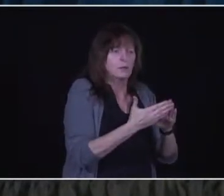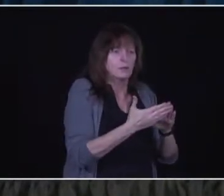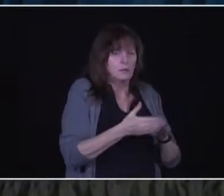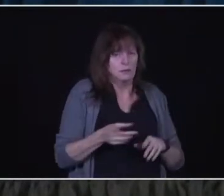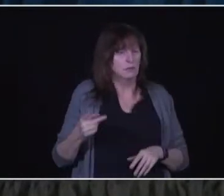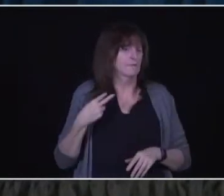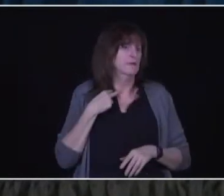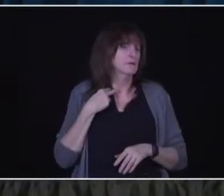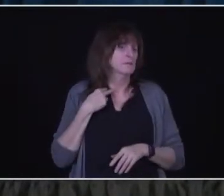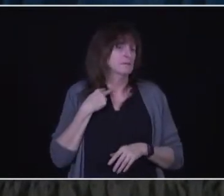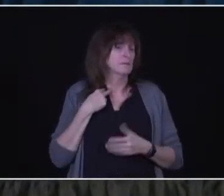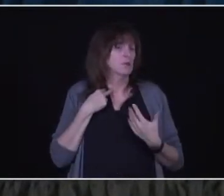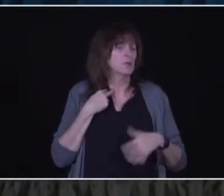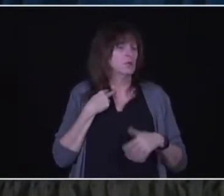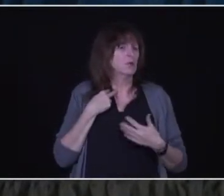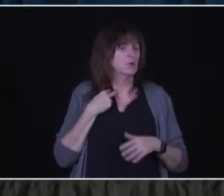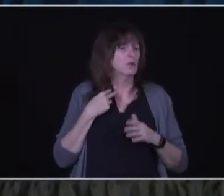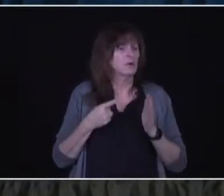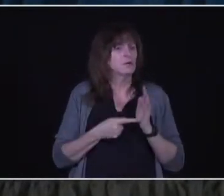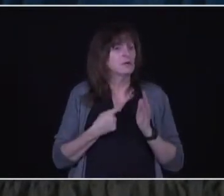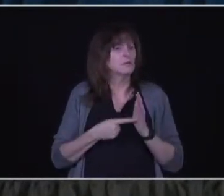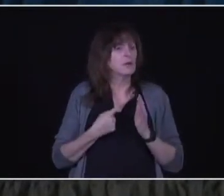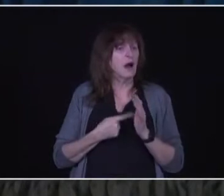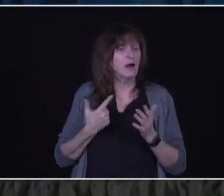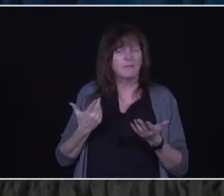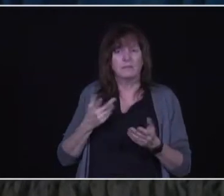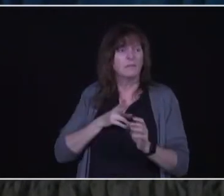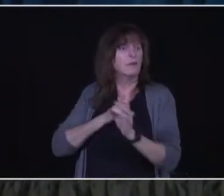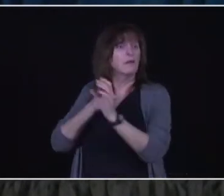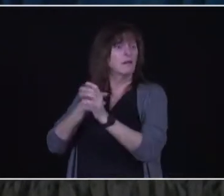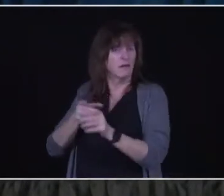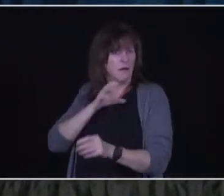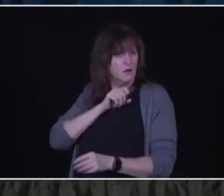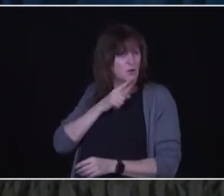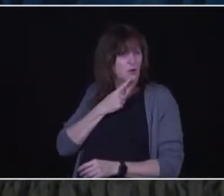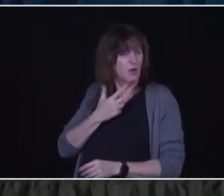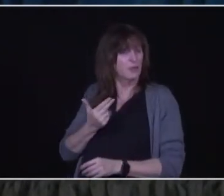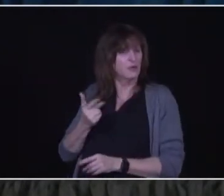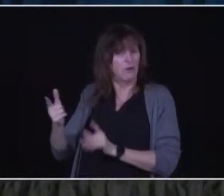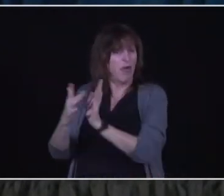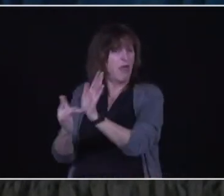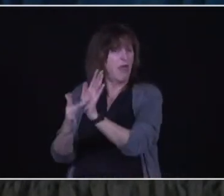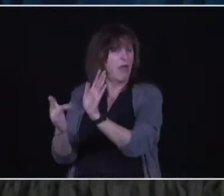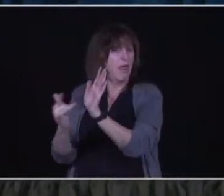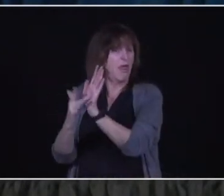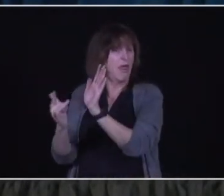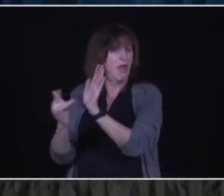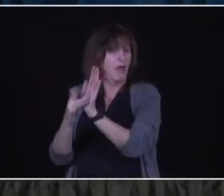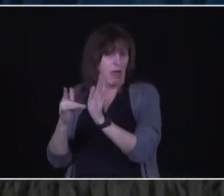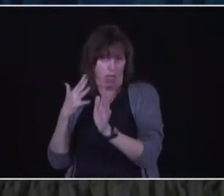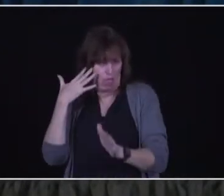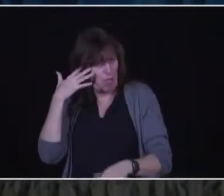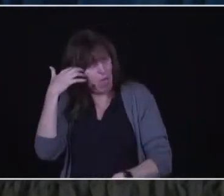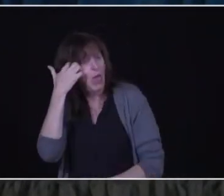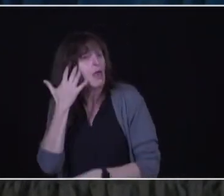situation to ensure that they are connected with community supports, we have to remember that these victims have been trafficked as early as